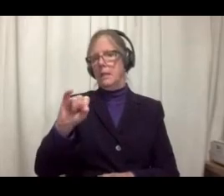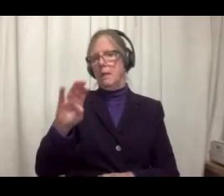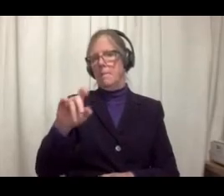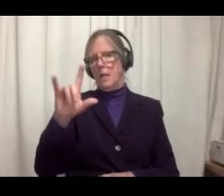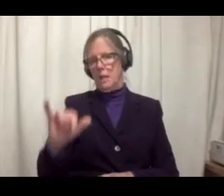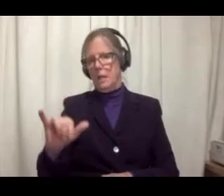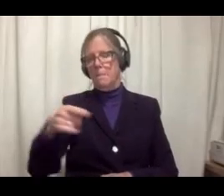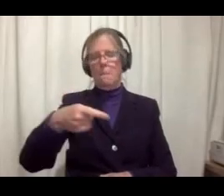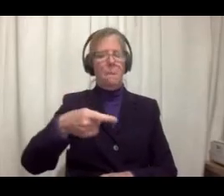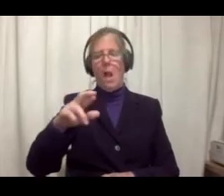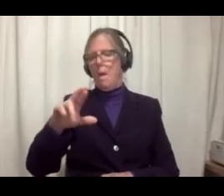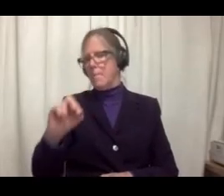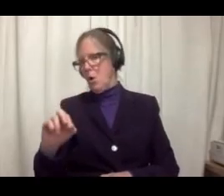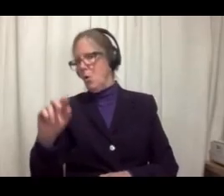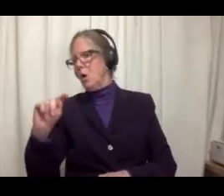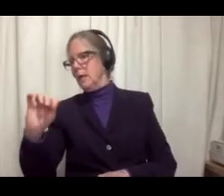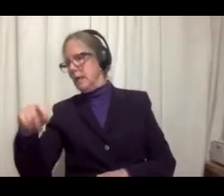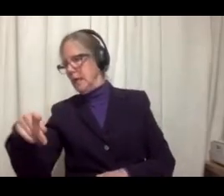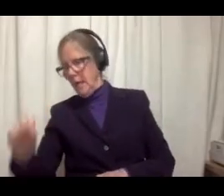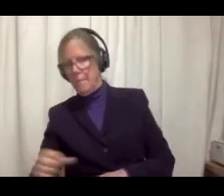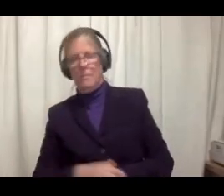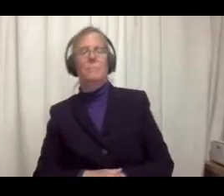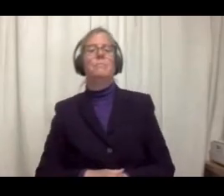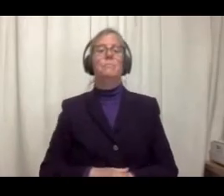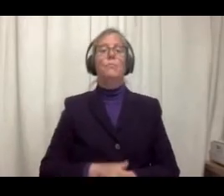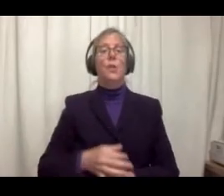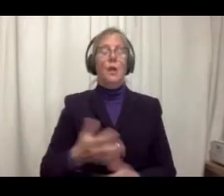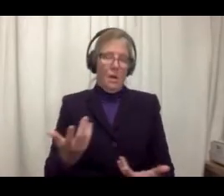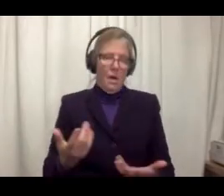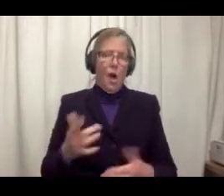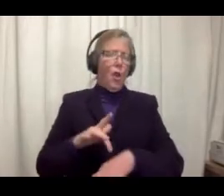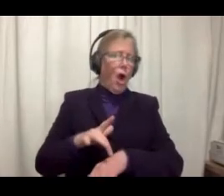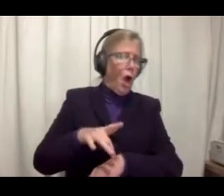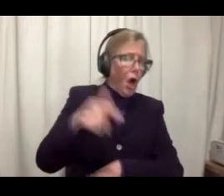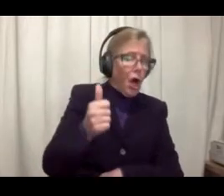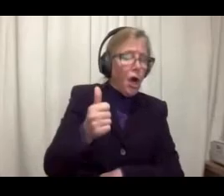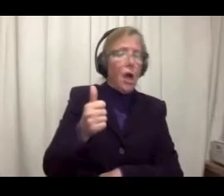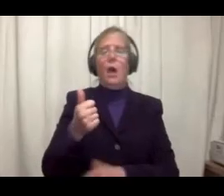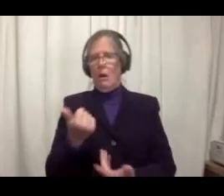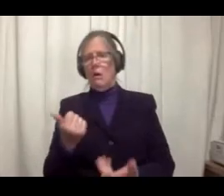The earlier accessibility is built into your workflow, the easier things will be down the